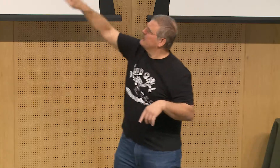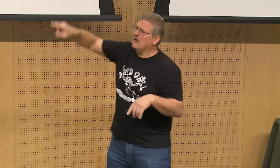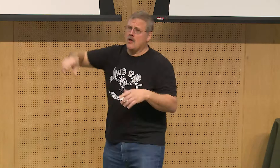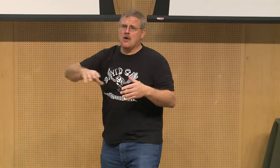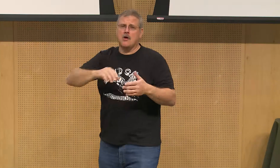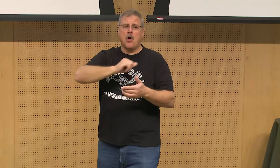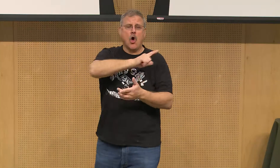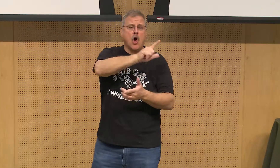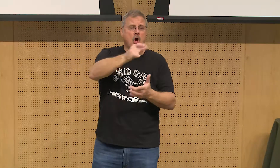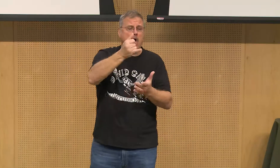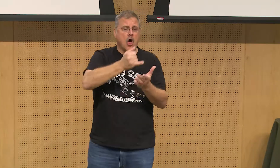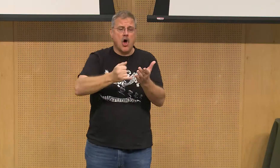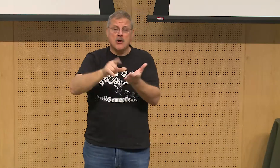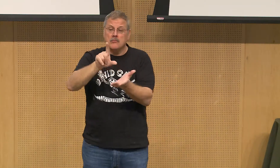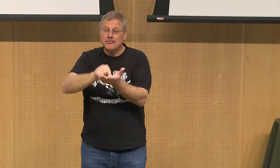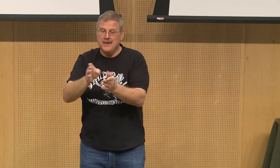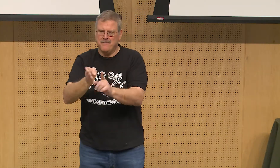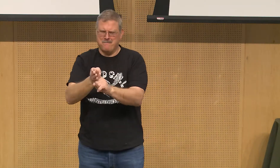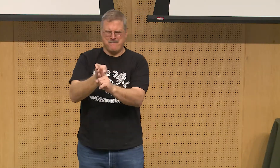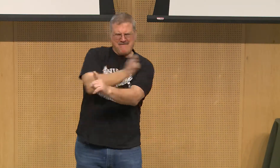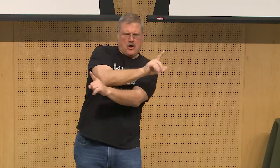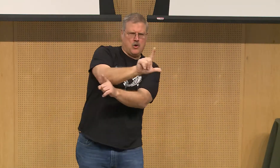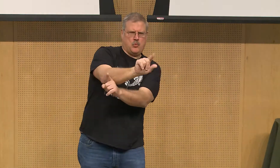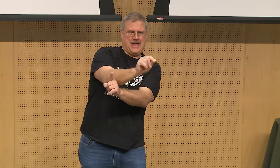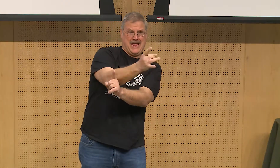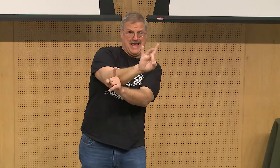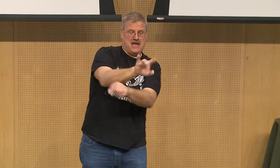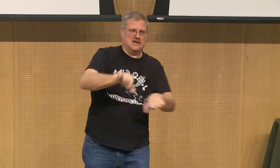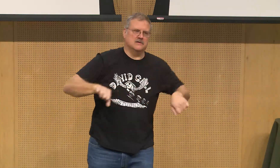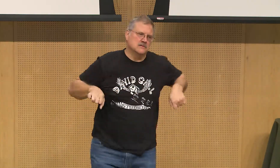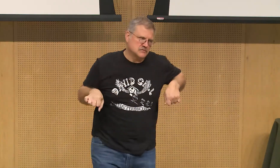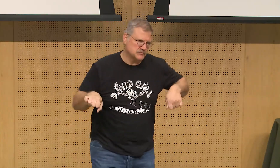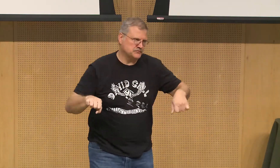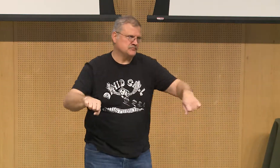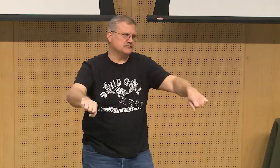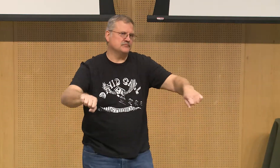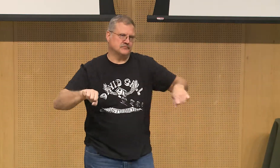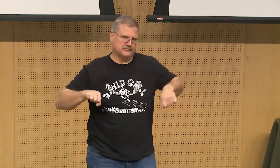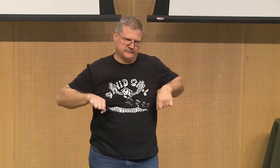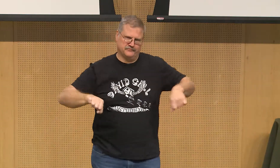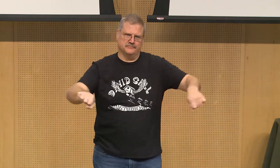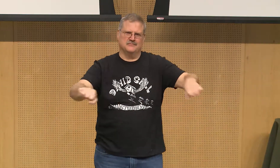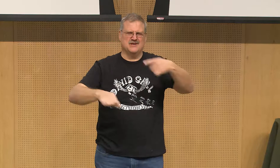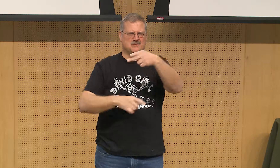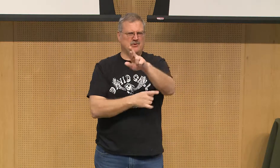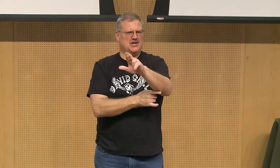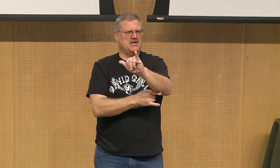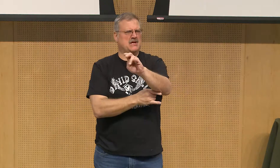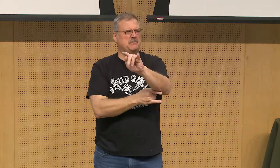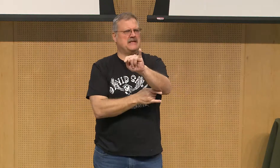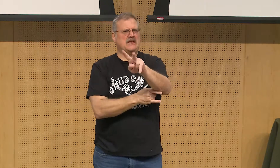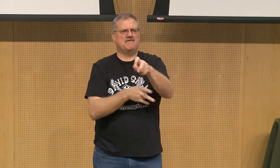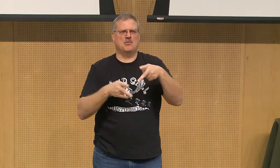All art that was printed before 2018 was rolled by hand,